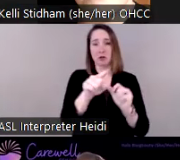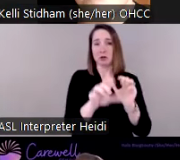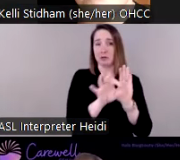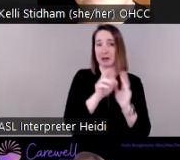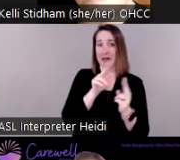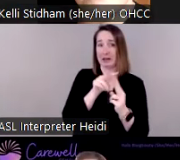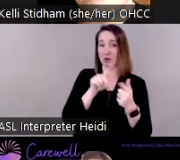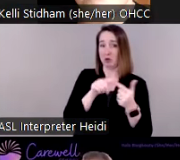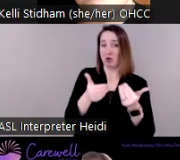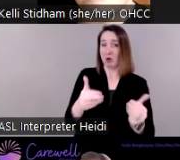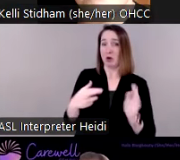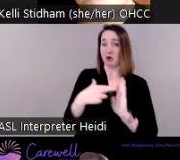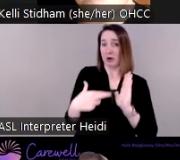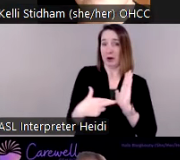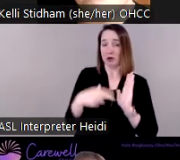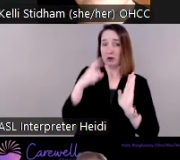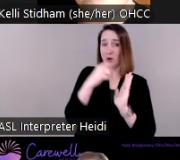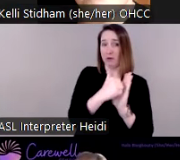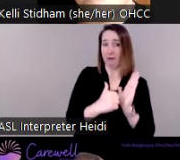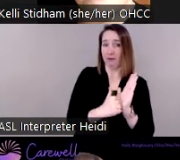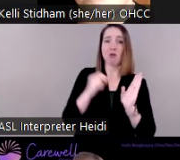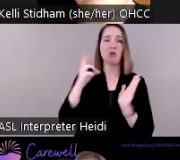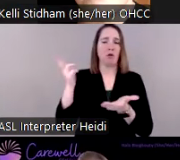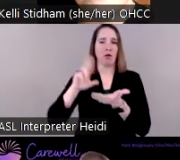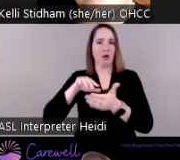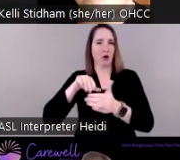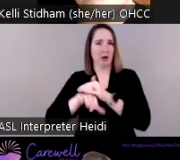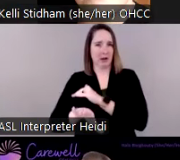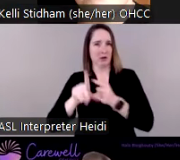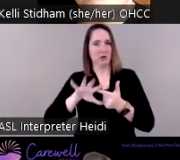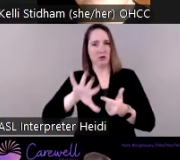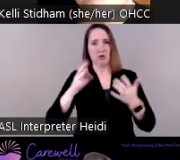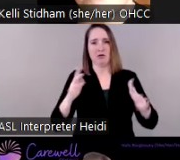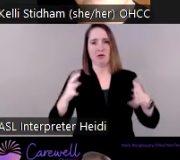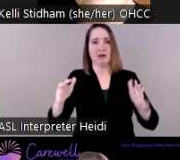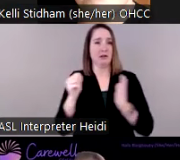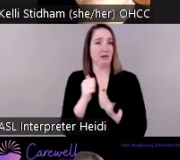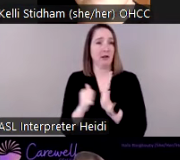register for an account or log in to